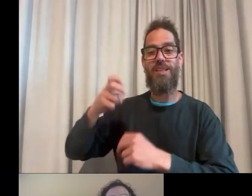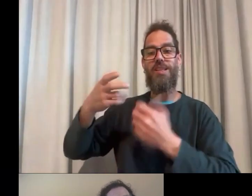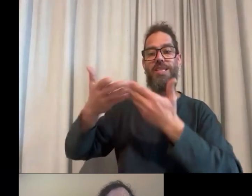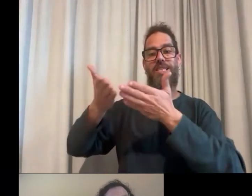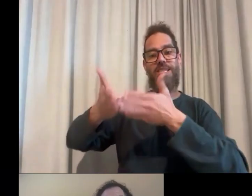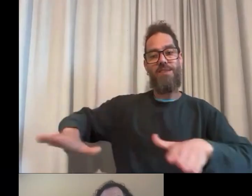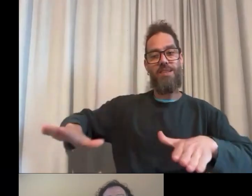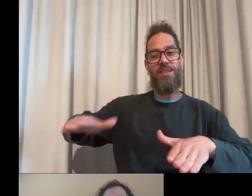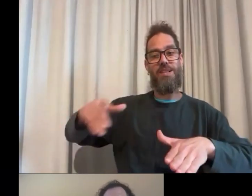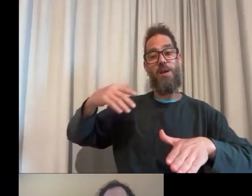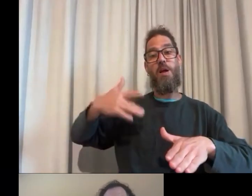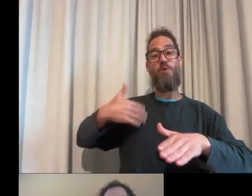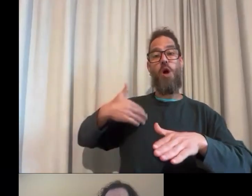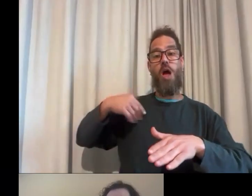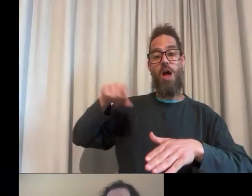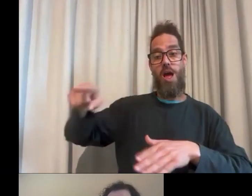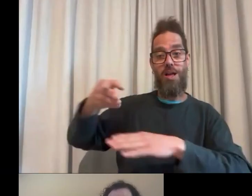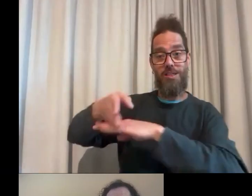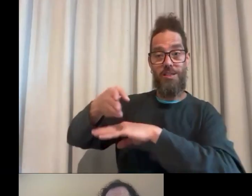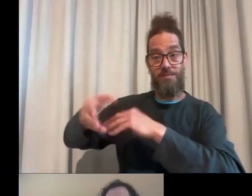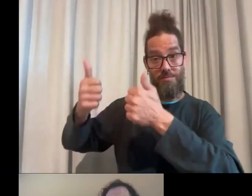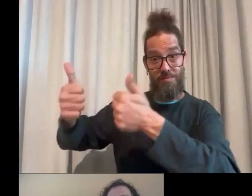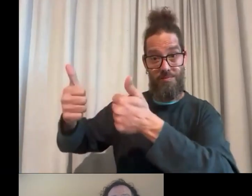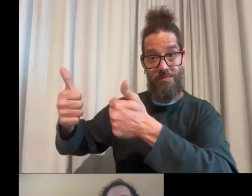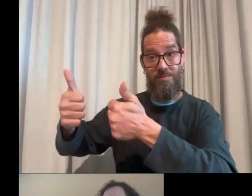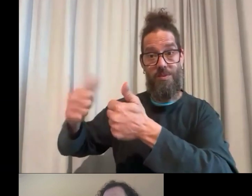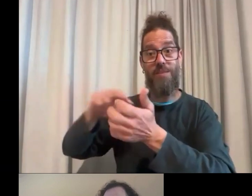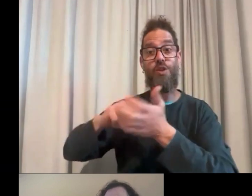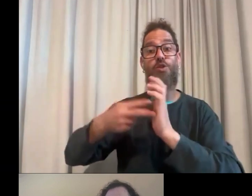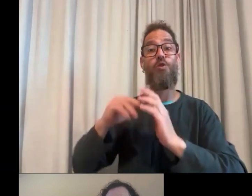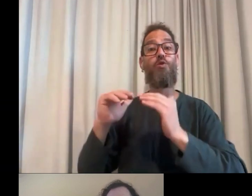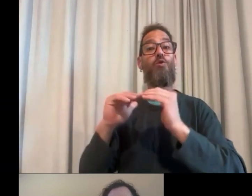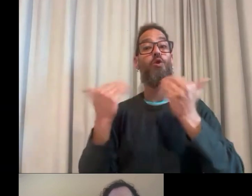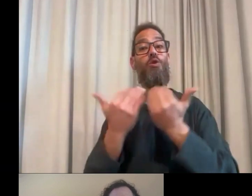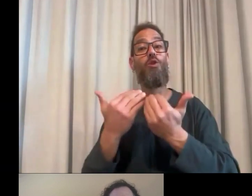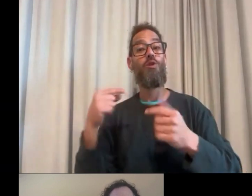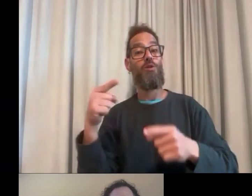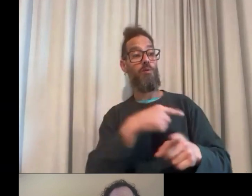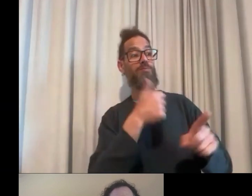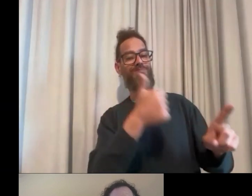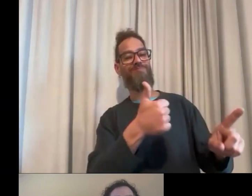When we design for the extremes and we do it well, everyone benefits.